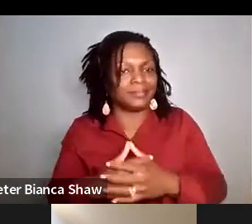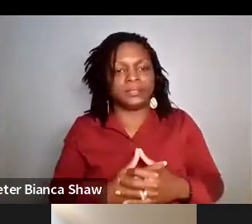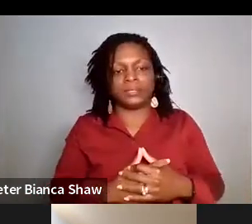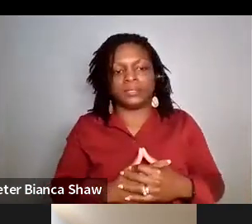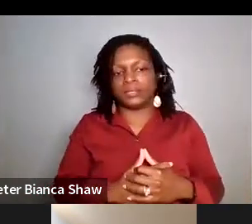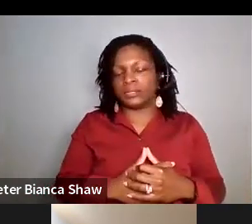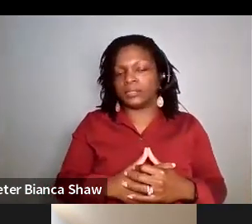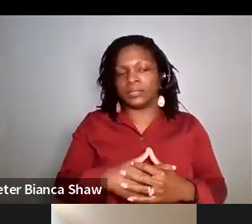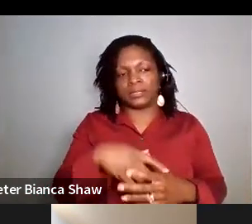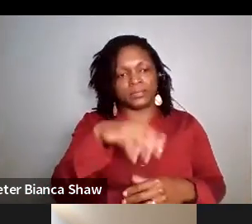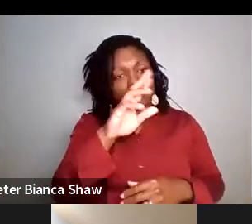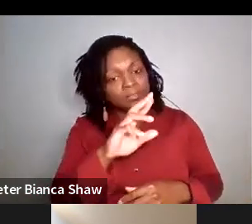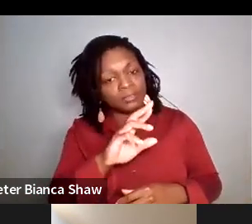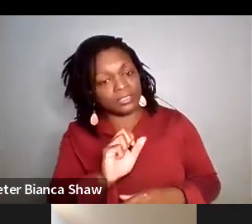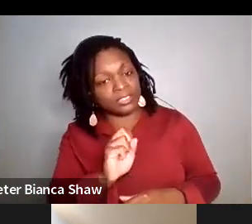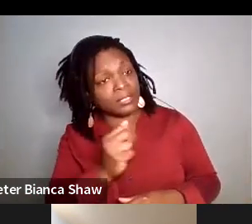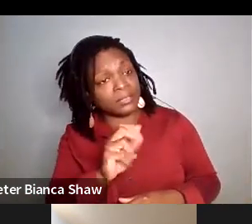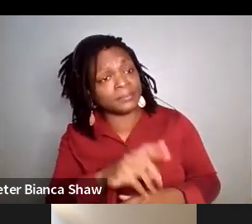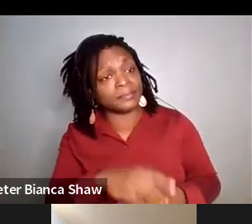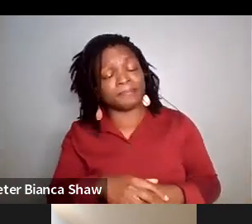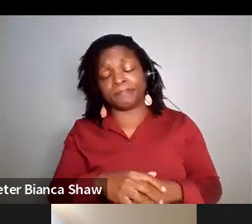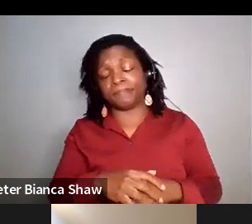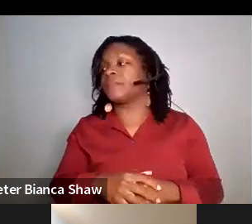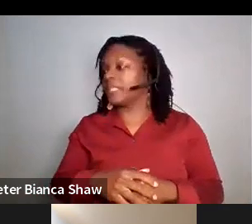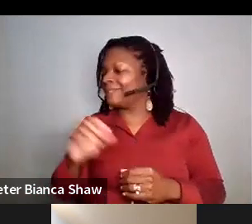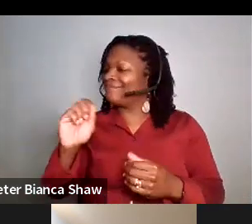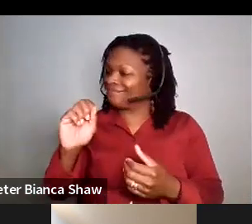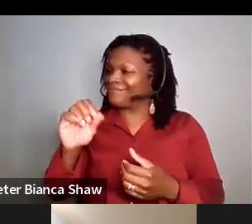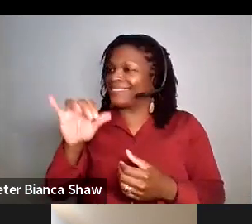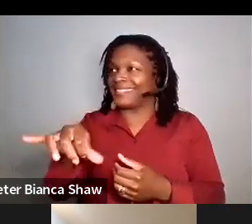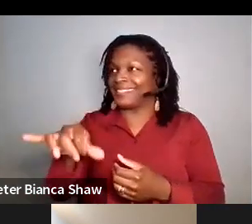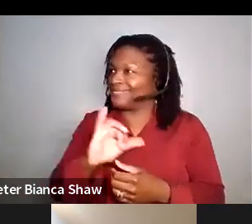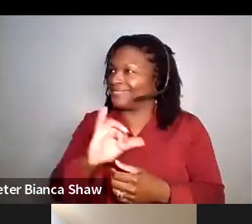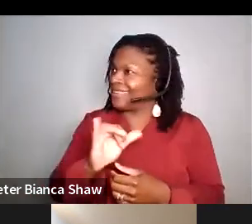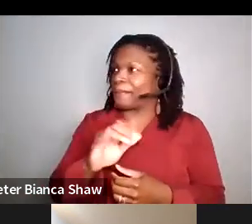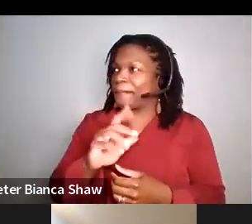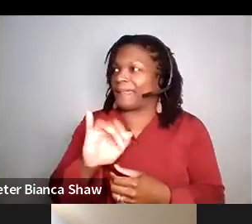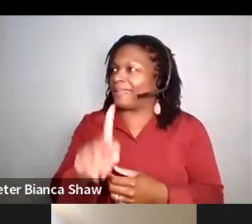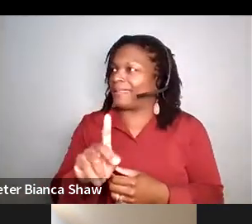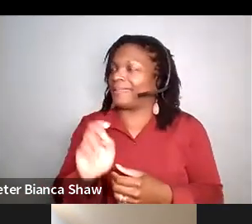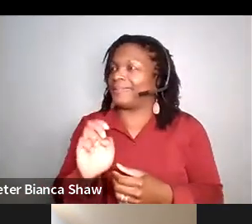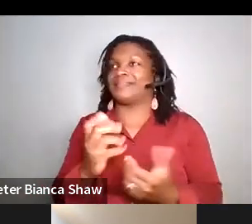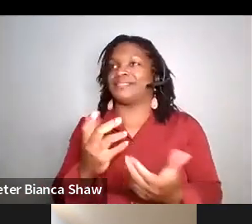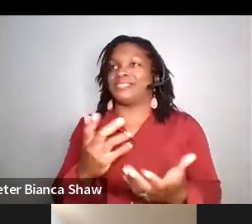I just think about, you know, like just more accessibility for and sensitive, friendly environment.